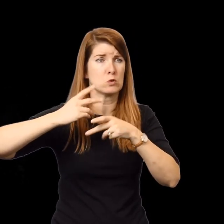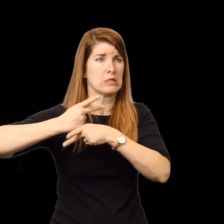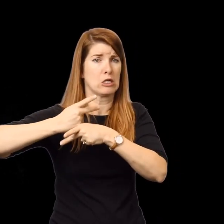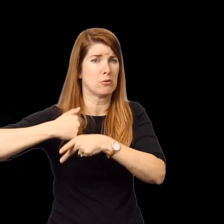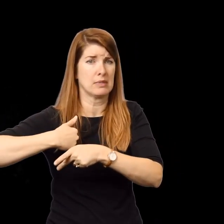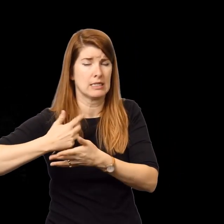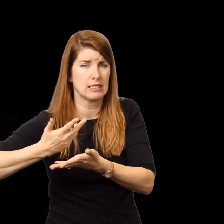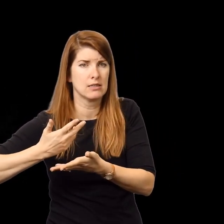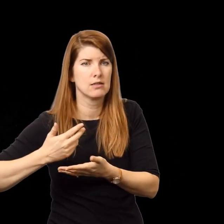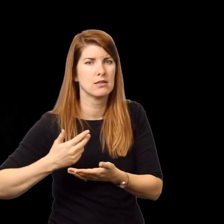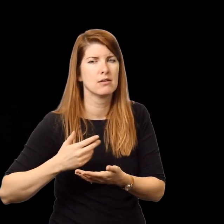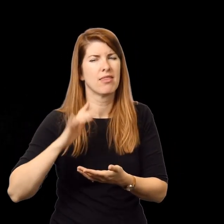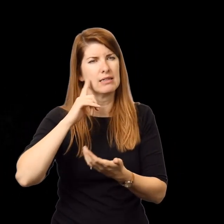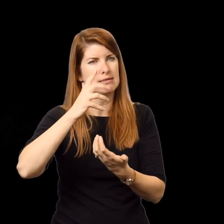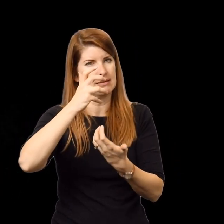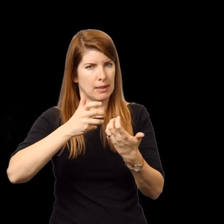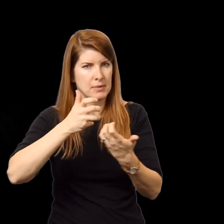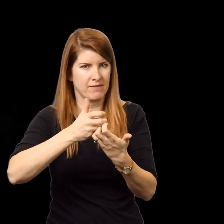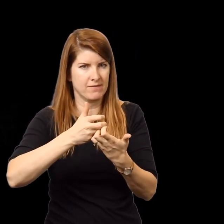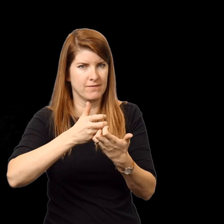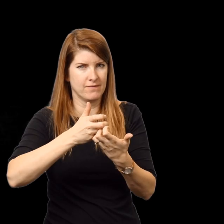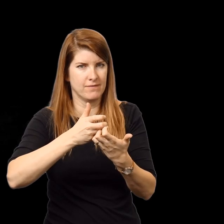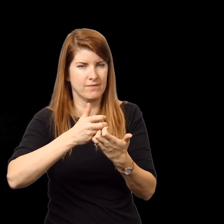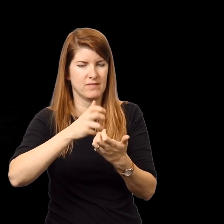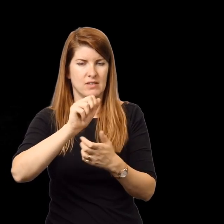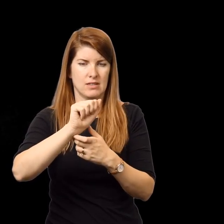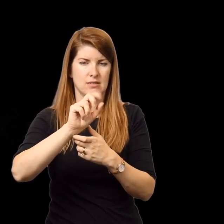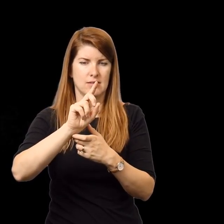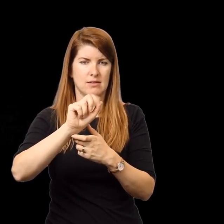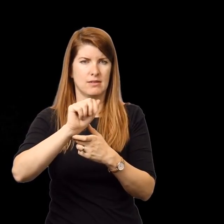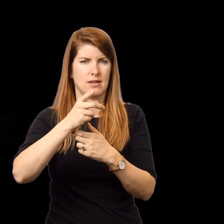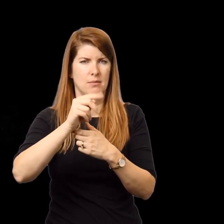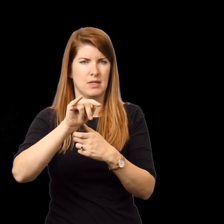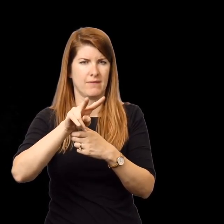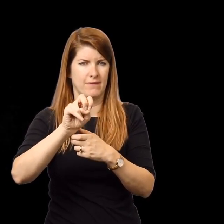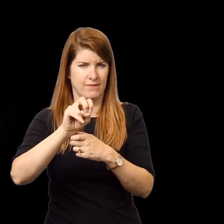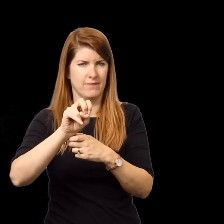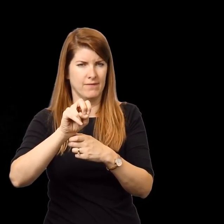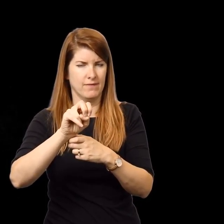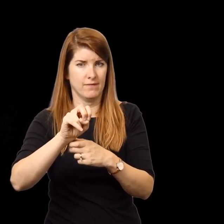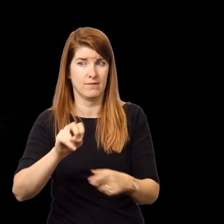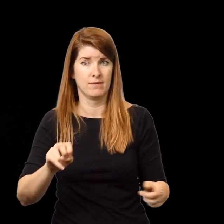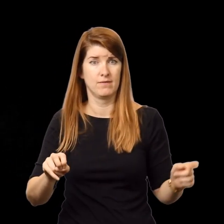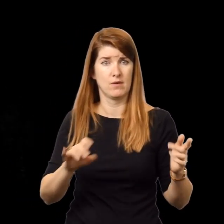It's adaptive from a brain perspective, from a pathological medical model perspective,